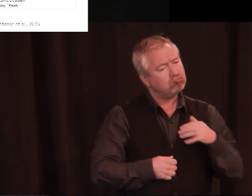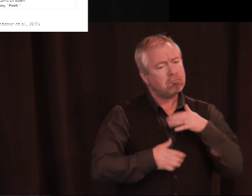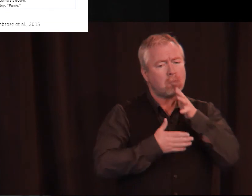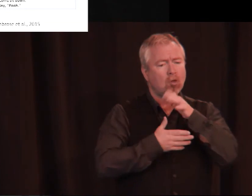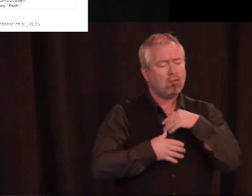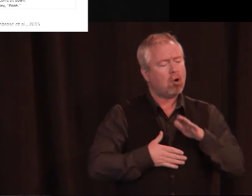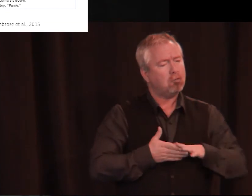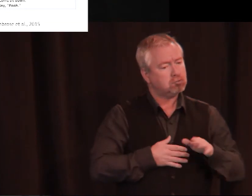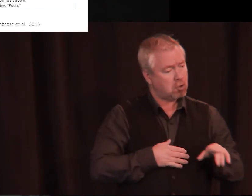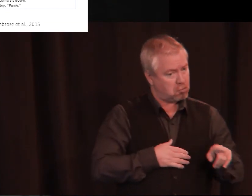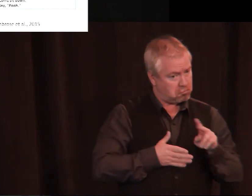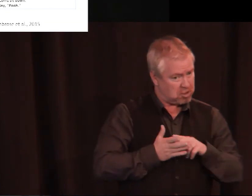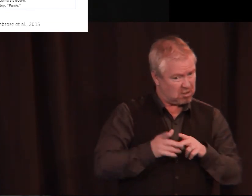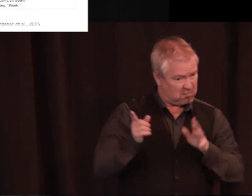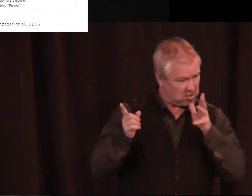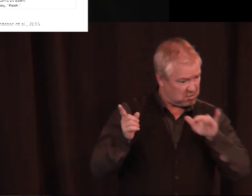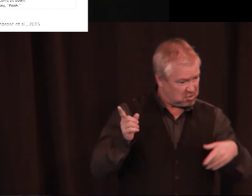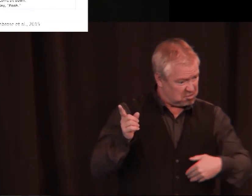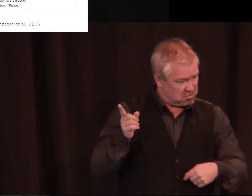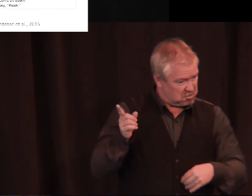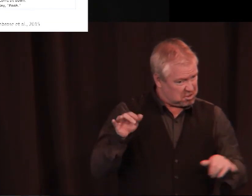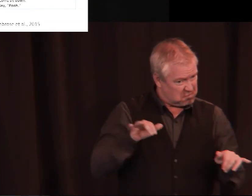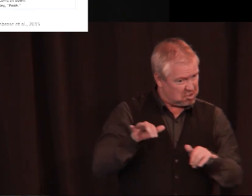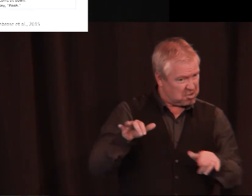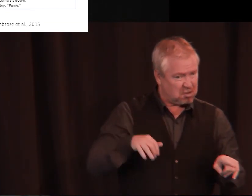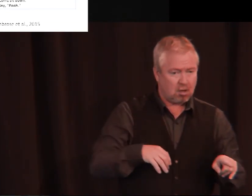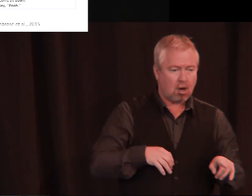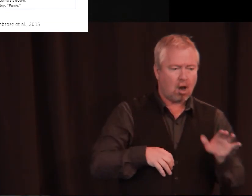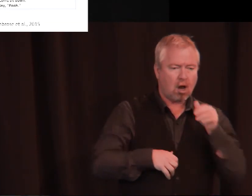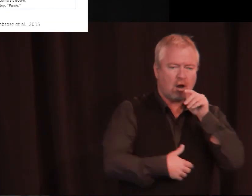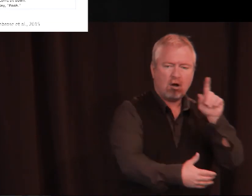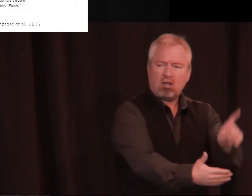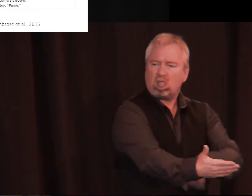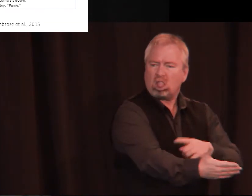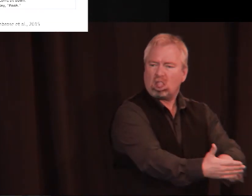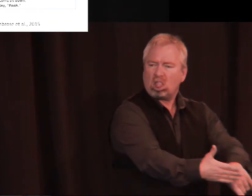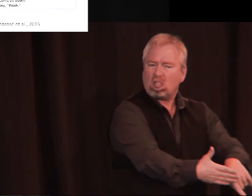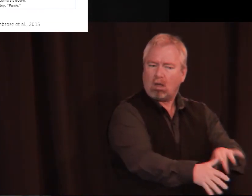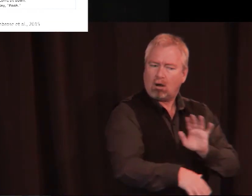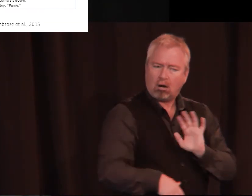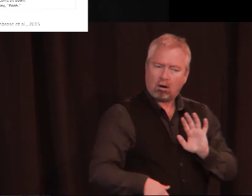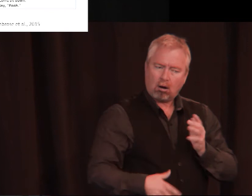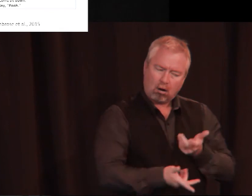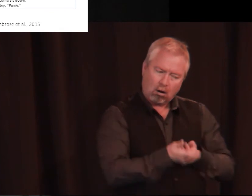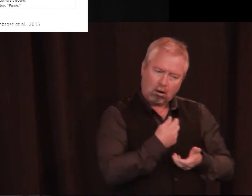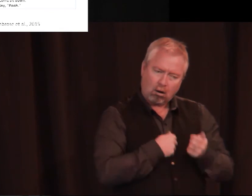And, so, she doesn't correct the child. She follows his lead and lets the conversation go where the child's taking it.